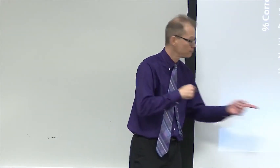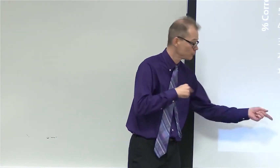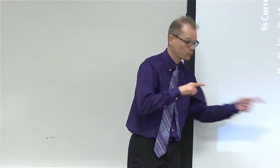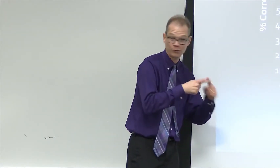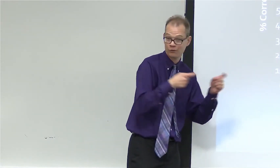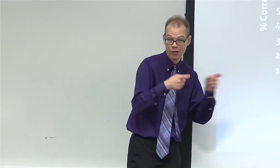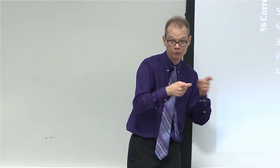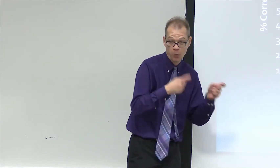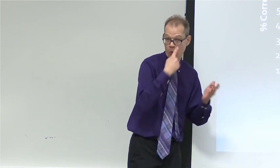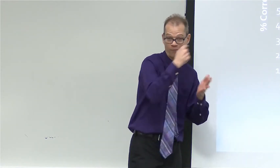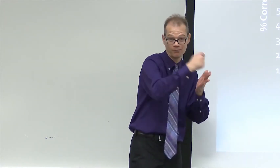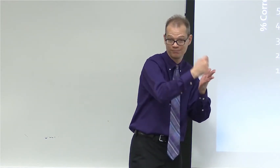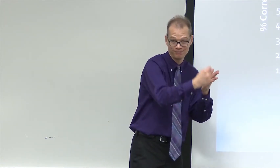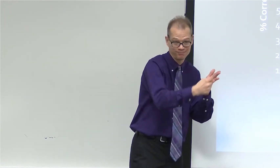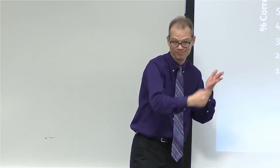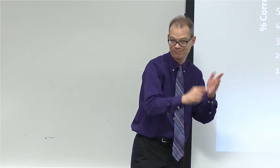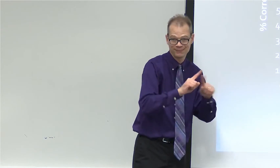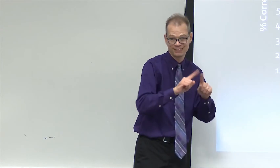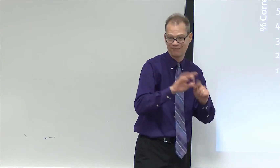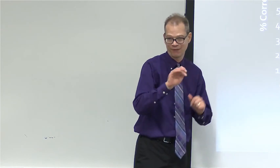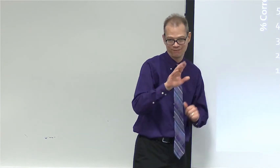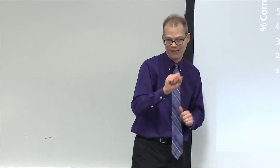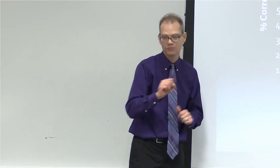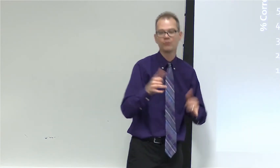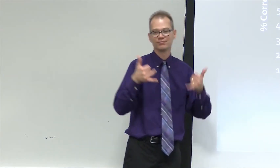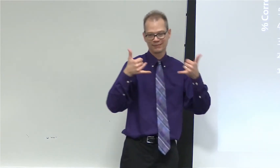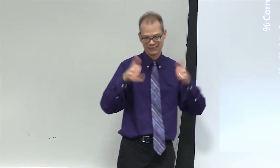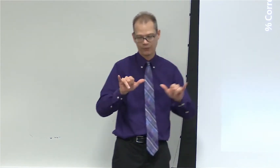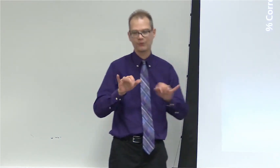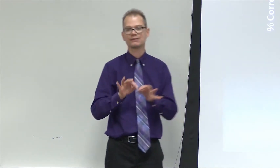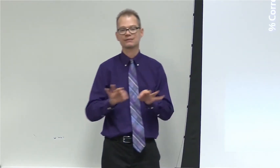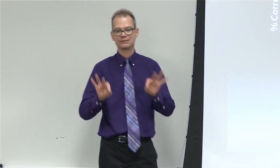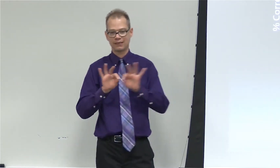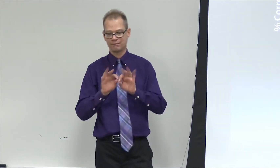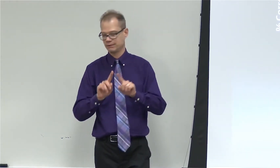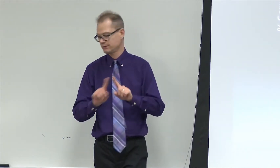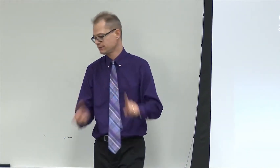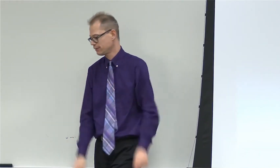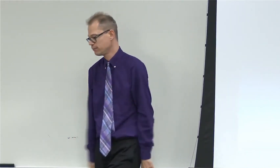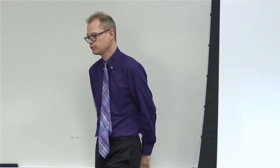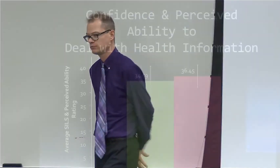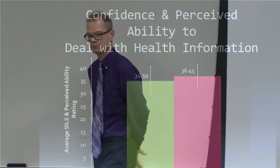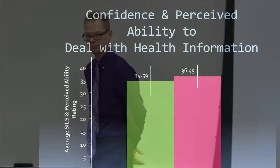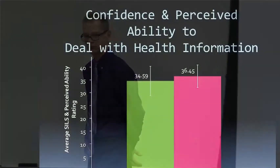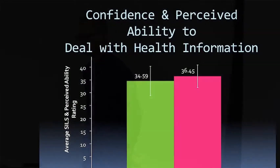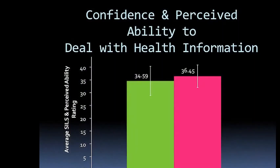And again, of course, controlling for all the demographics as well, there was a significant difference.